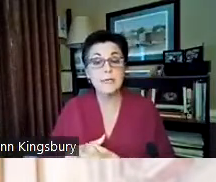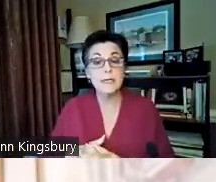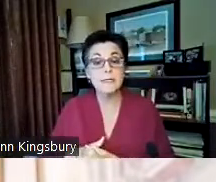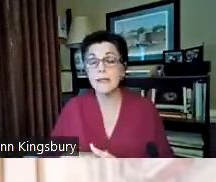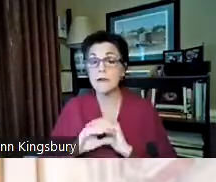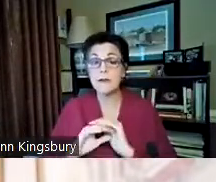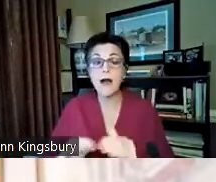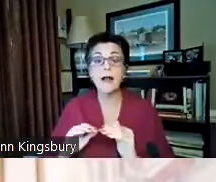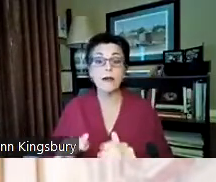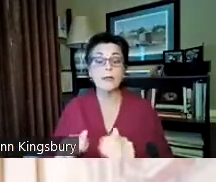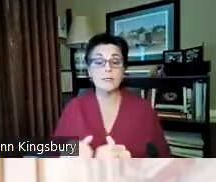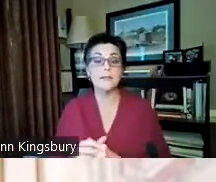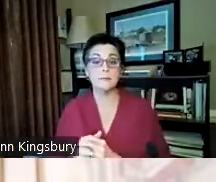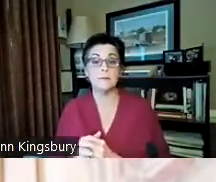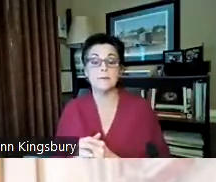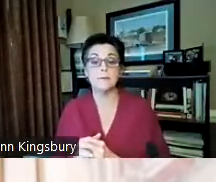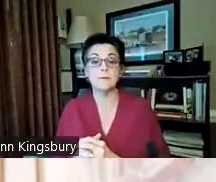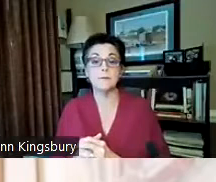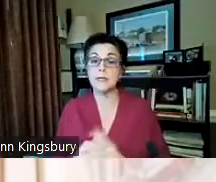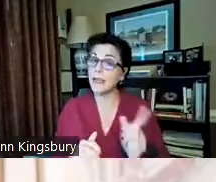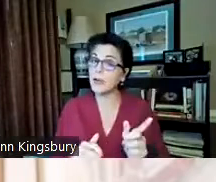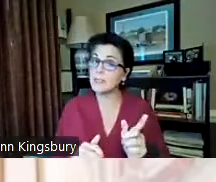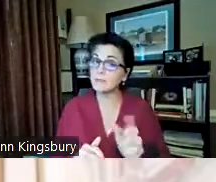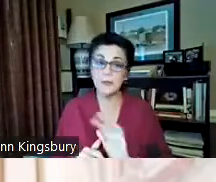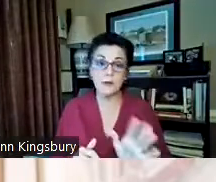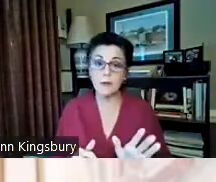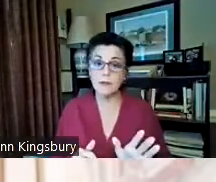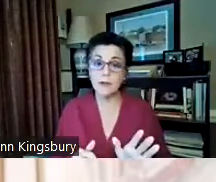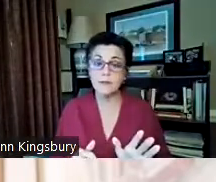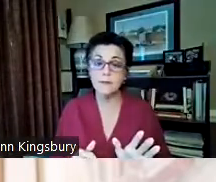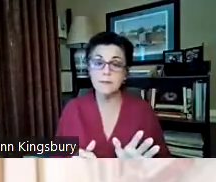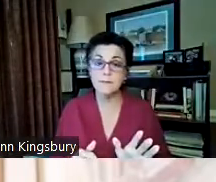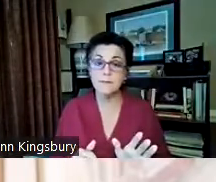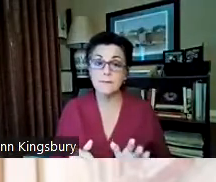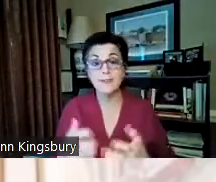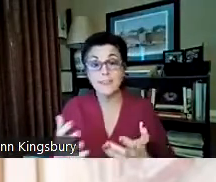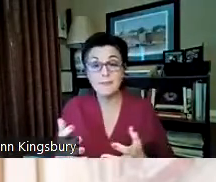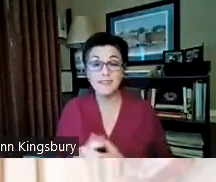peas, they are not going to eat them. But carrots, boy, they're all over it. They've made a